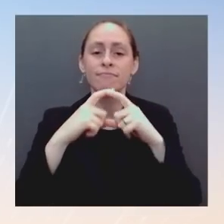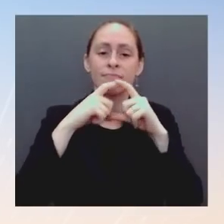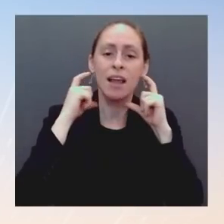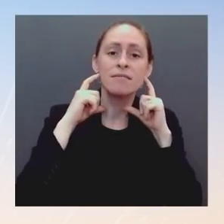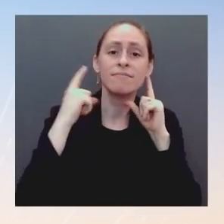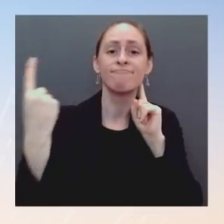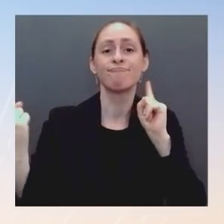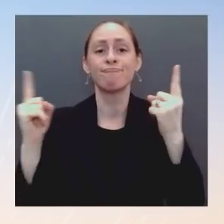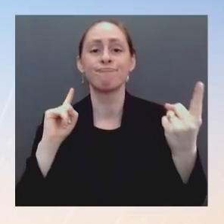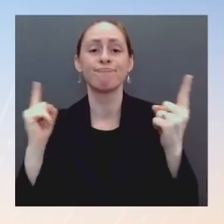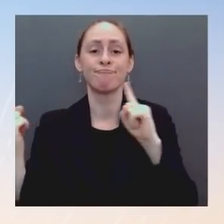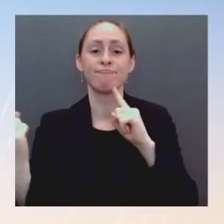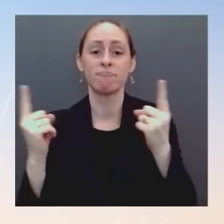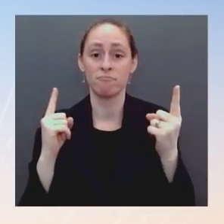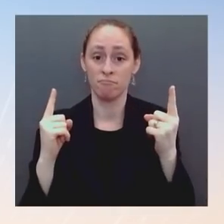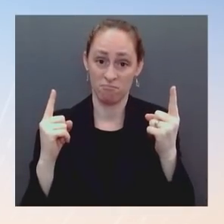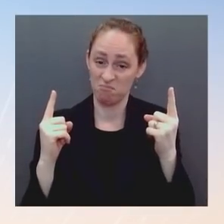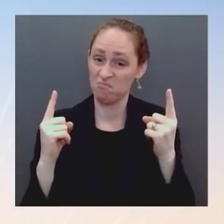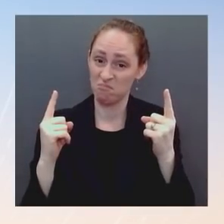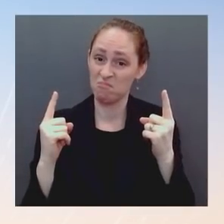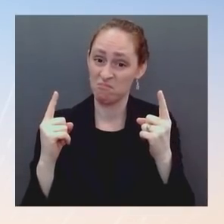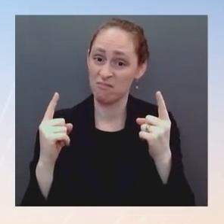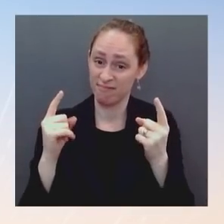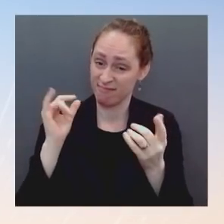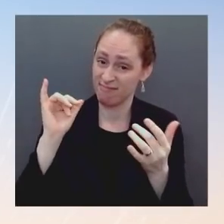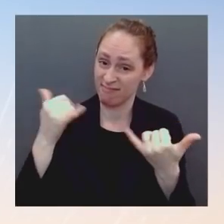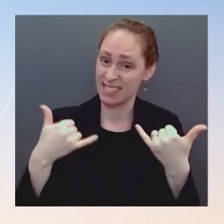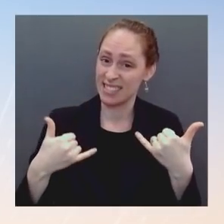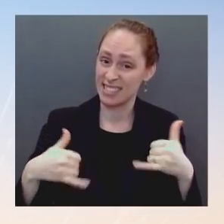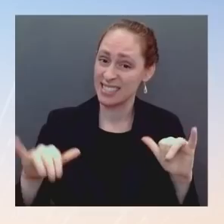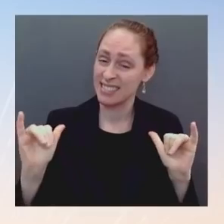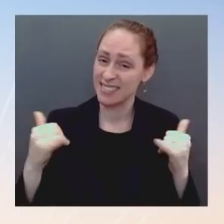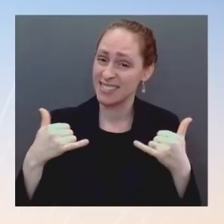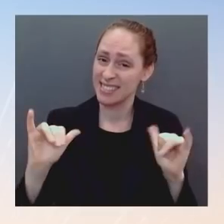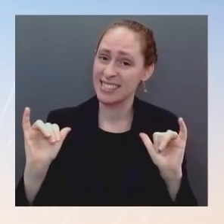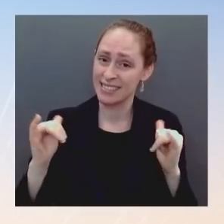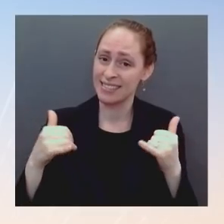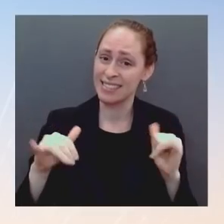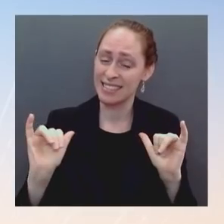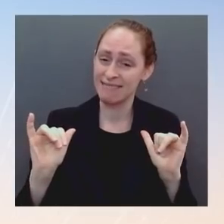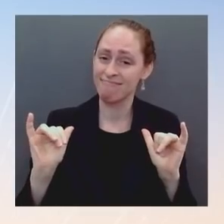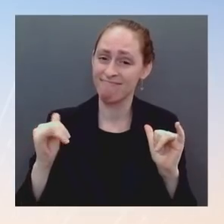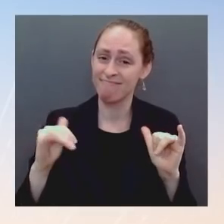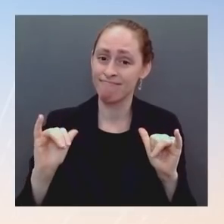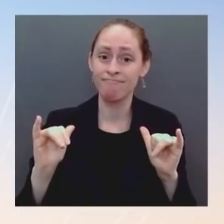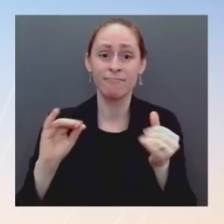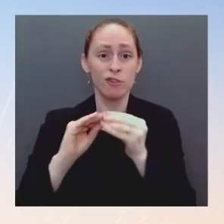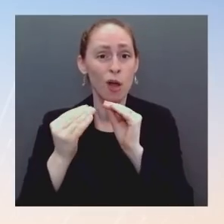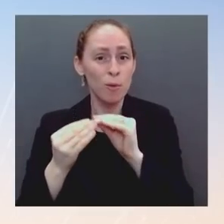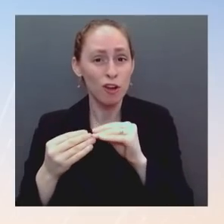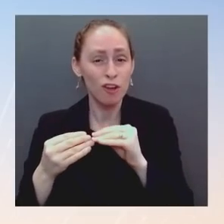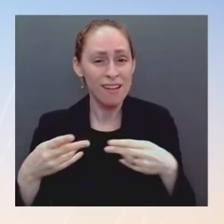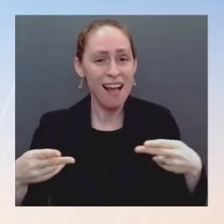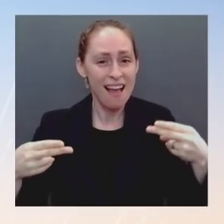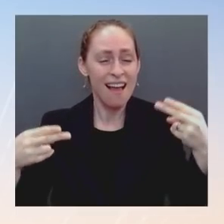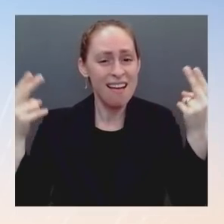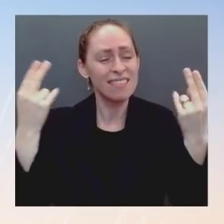given we're still dealing with surges across the country. It is also true, as you heard him talk about -- and this is where I don't think there's a disconnect;